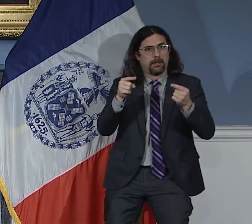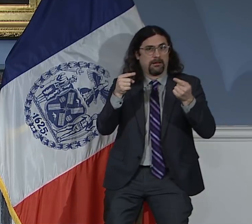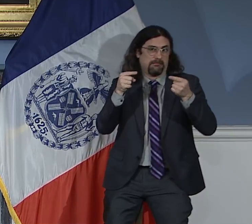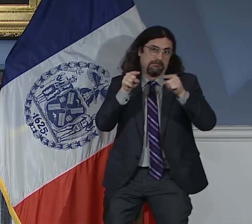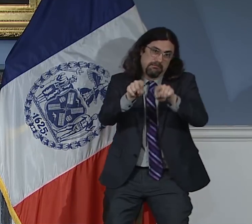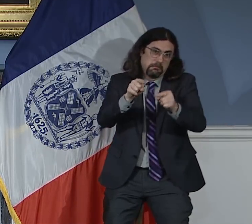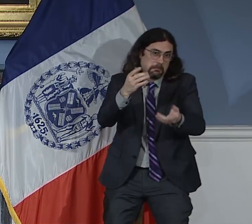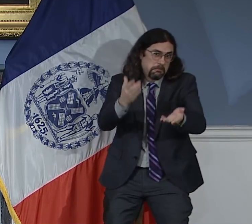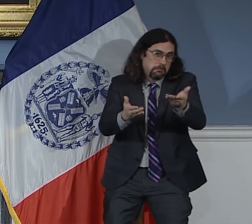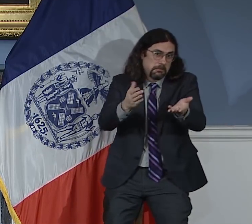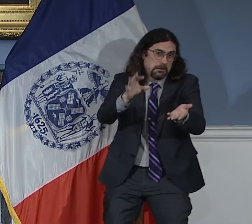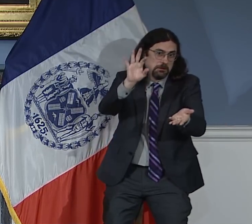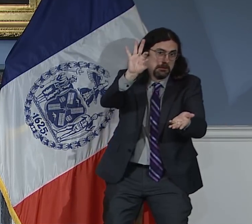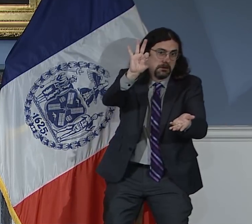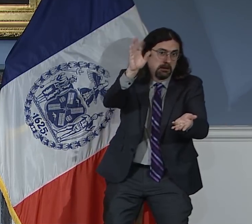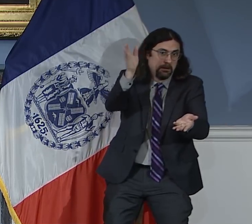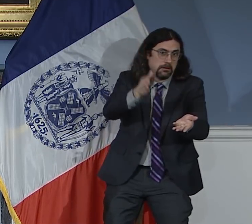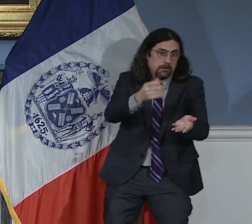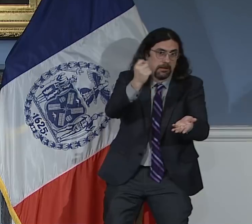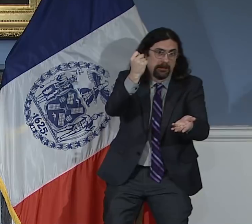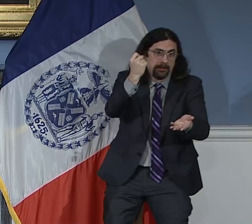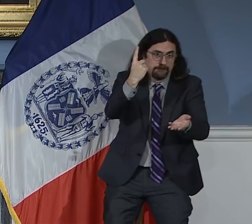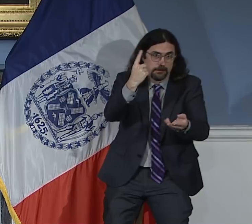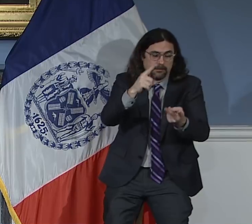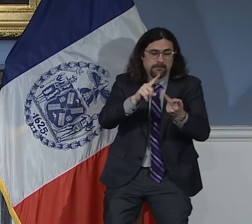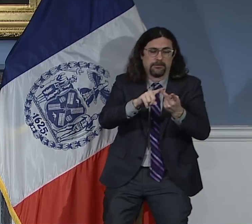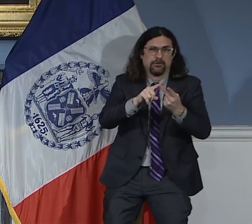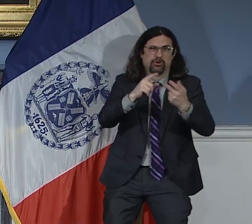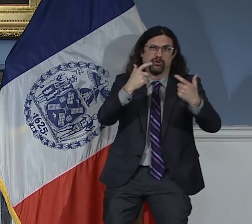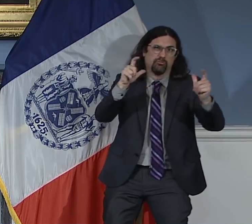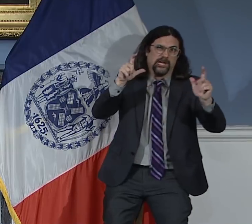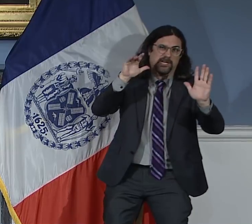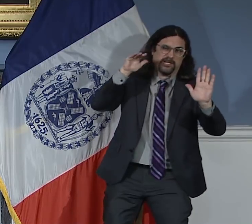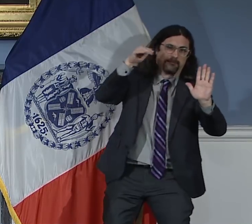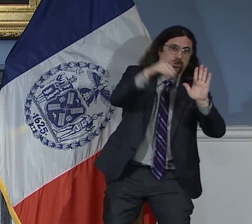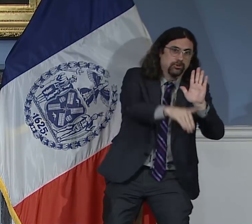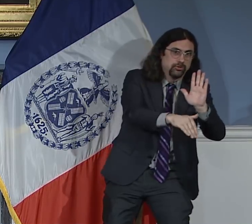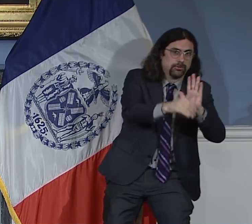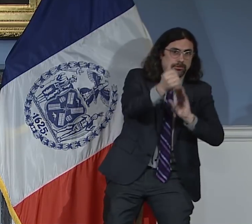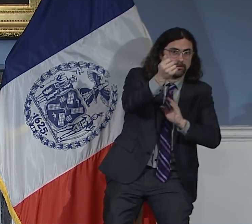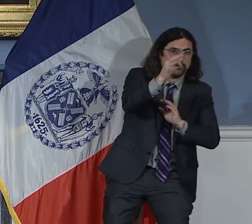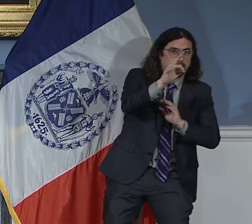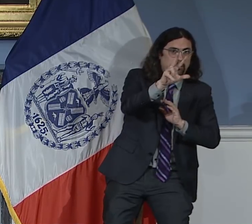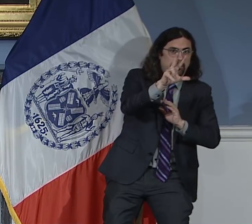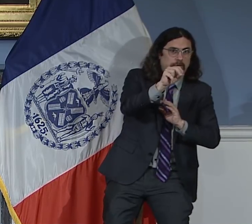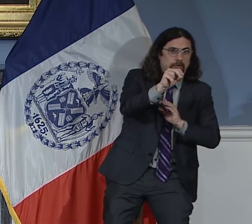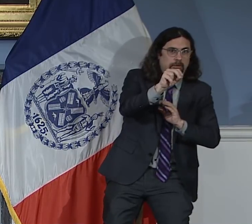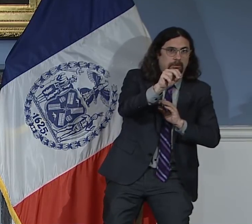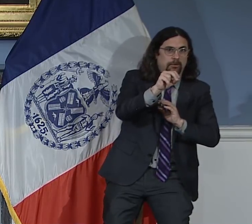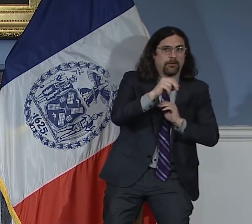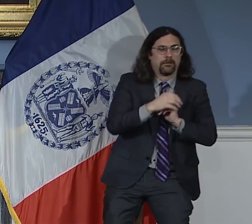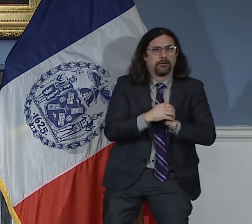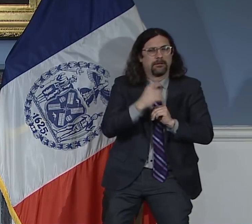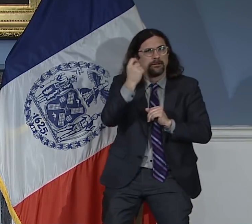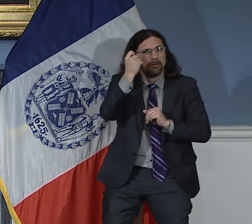POWERFUL PAINFUL PARALLELS EVEN TO THINGS LIKE 9/11, THE DAYS, WEEKS